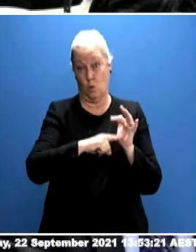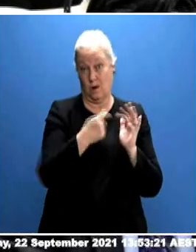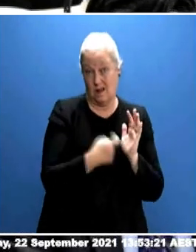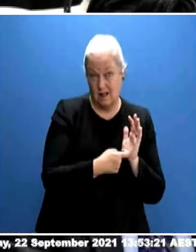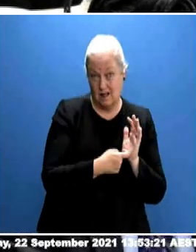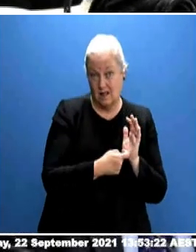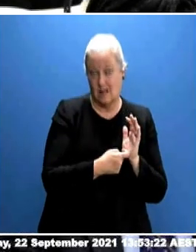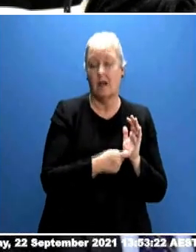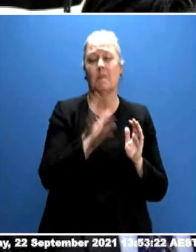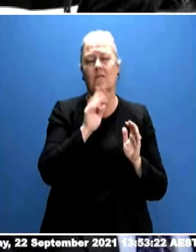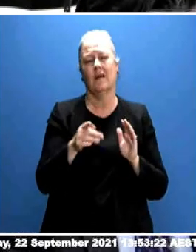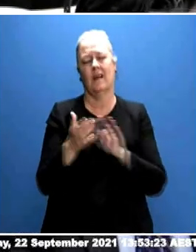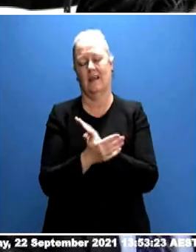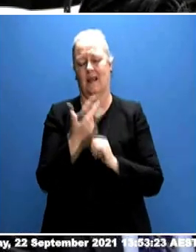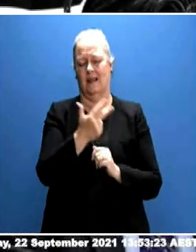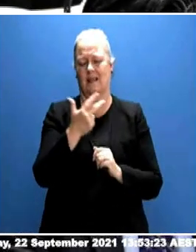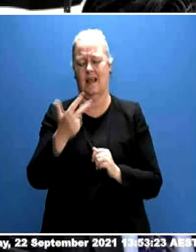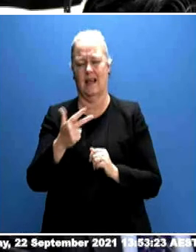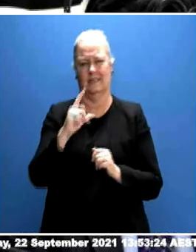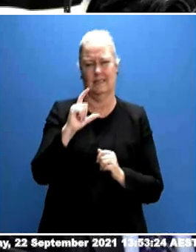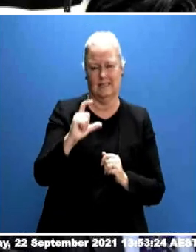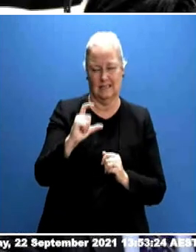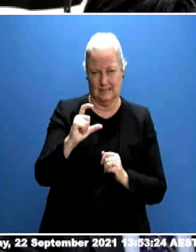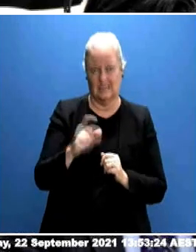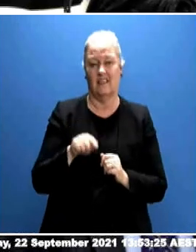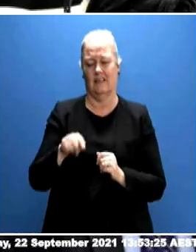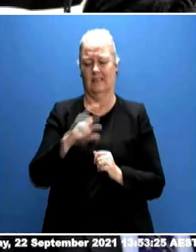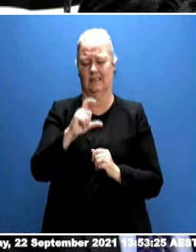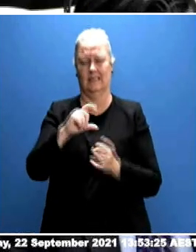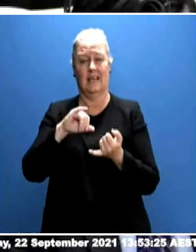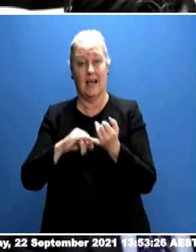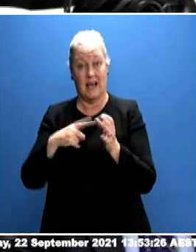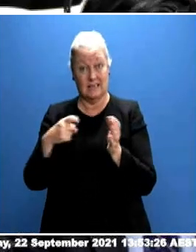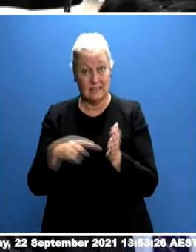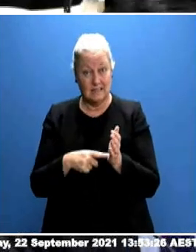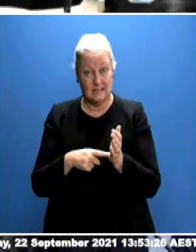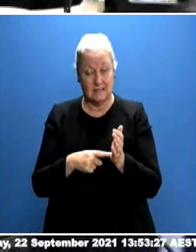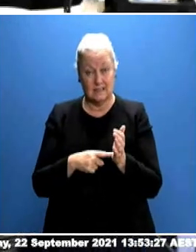section 88C of the CCS Act can be made? Yes, they do.